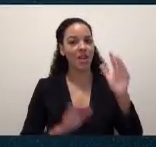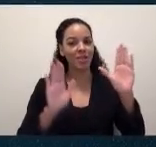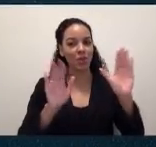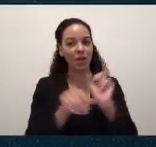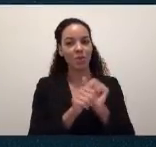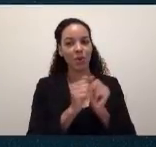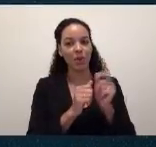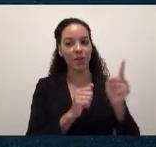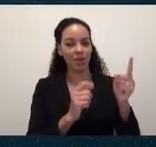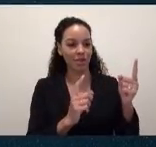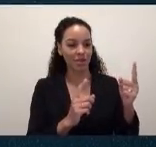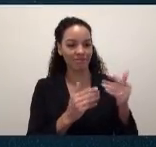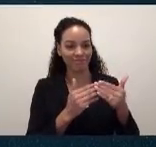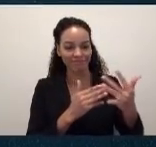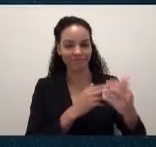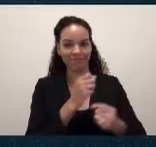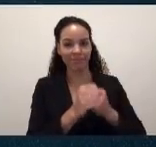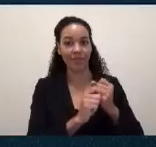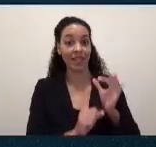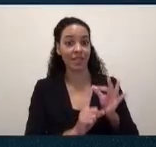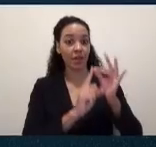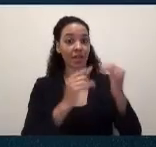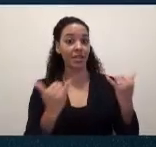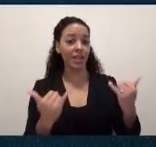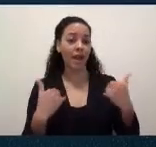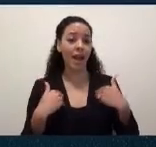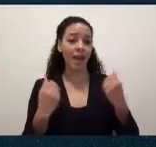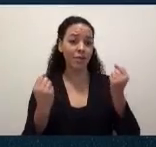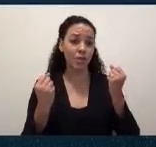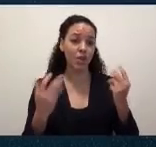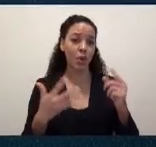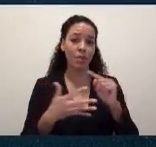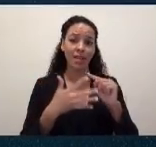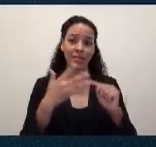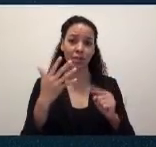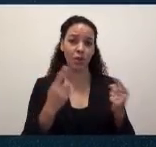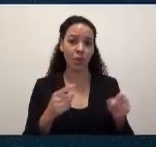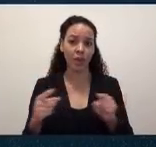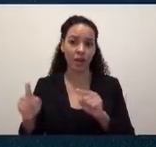And especially now, when there's so much at stake in terms of our real ability